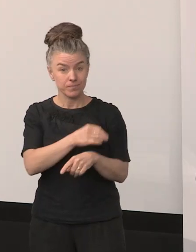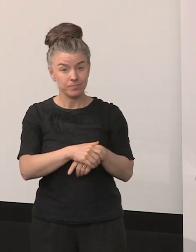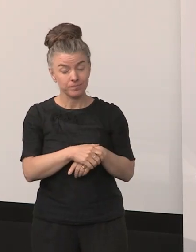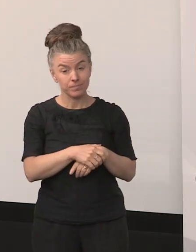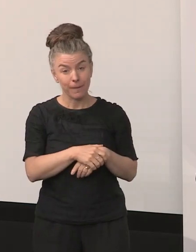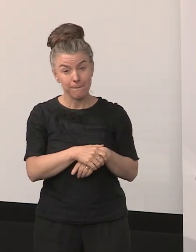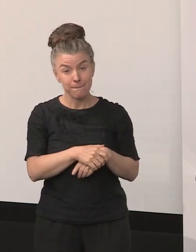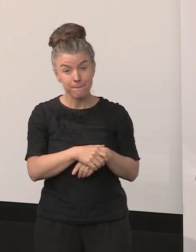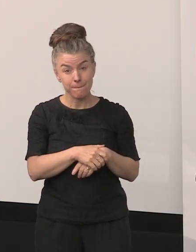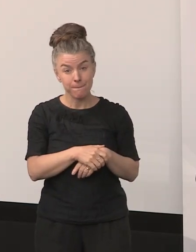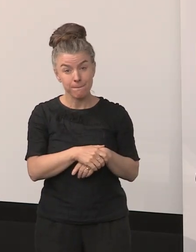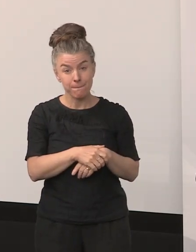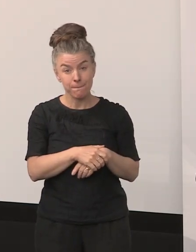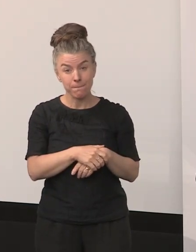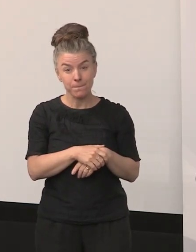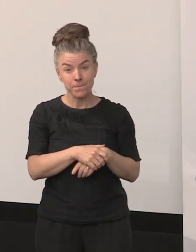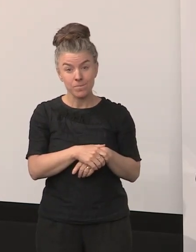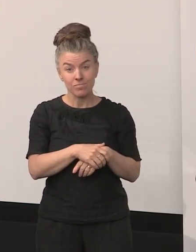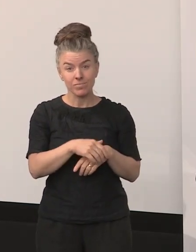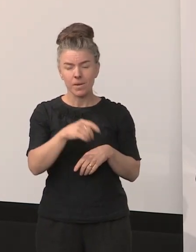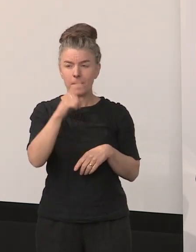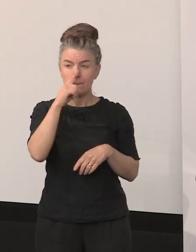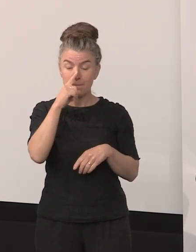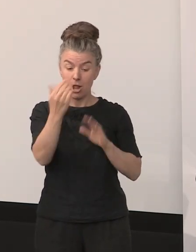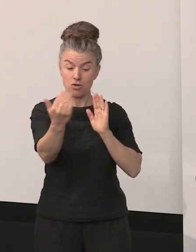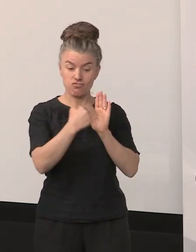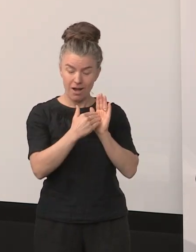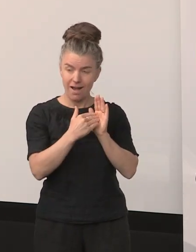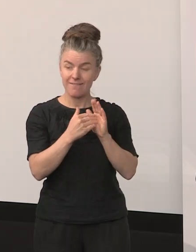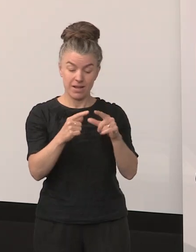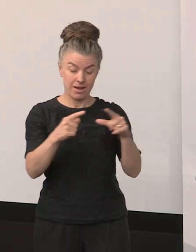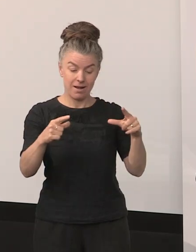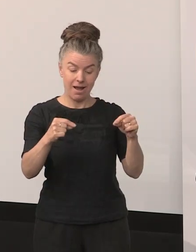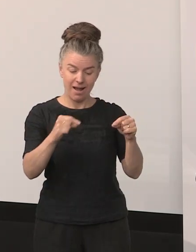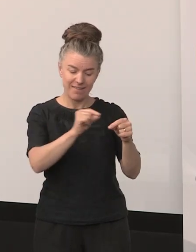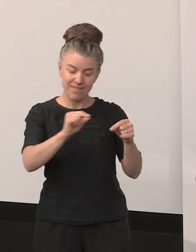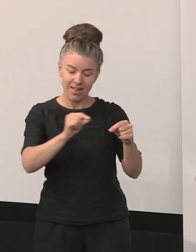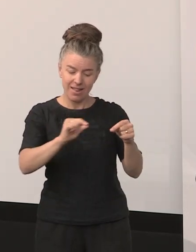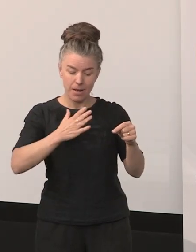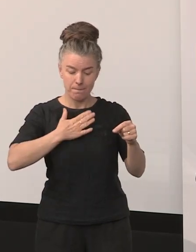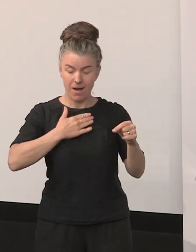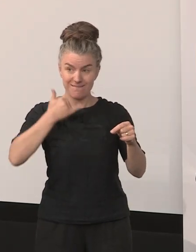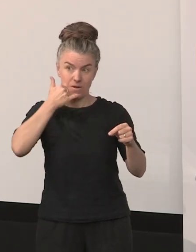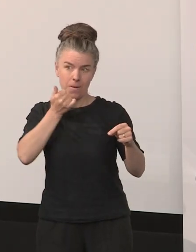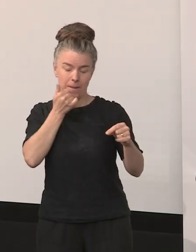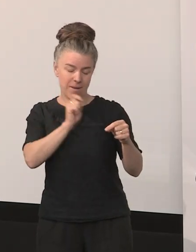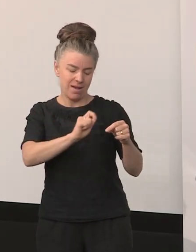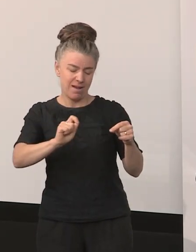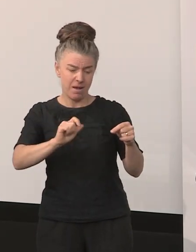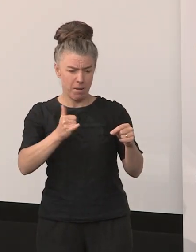risk to the community. Is it acceptable that Healthline relies only on the phone numbers that people